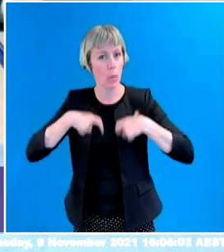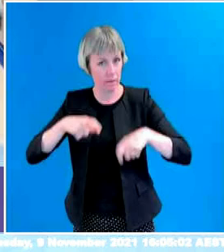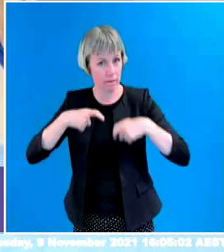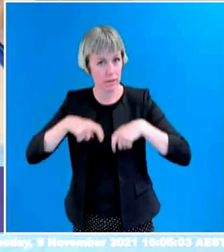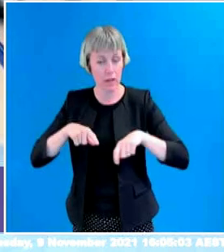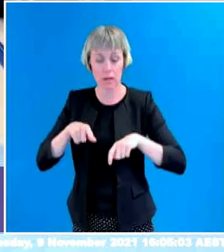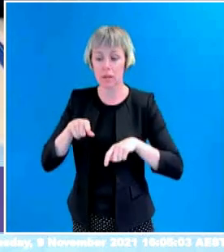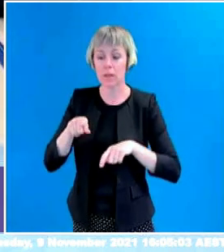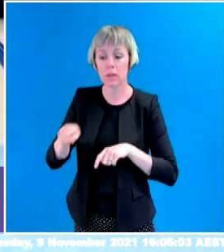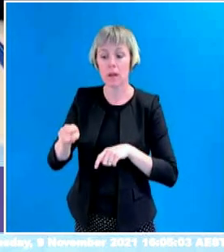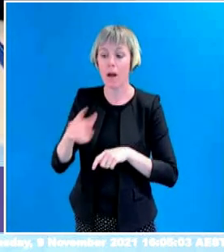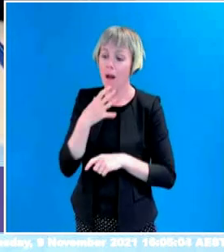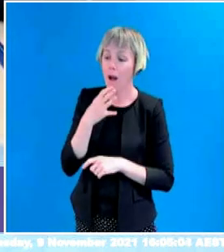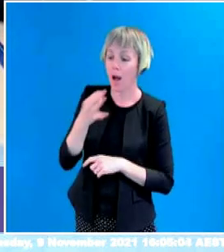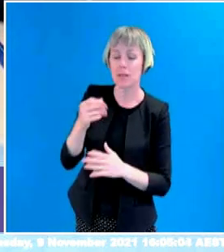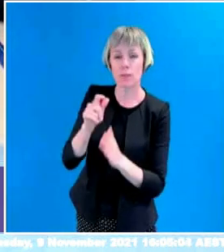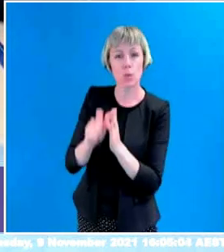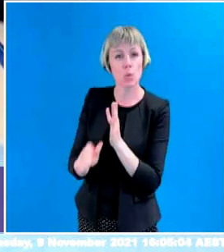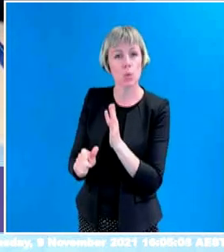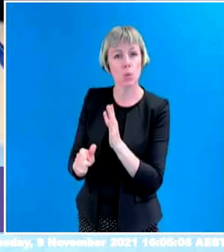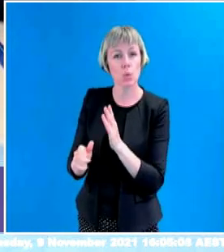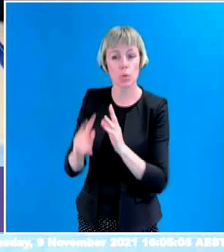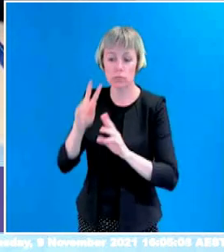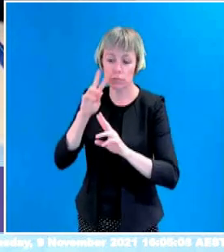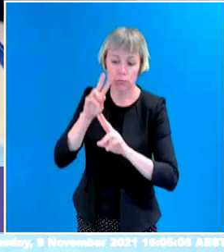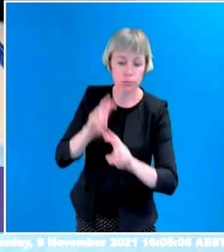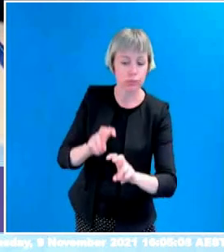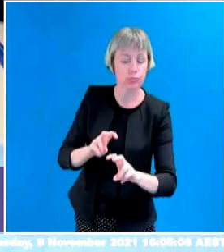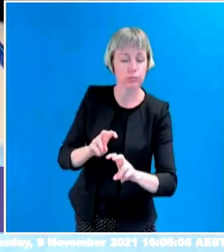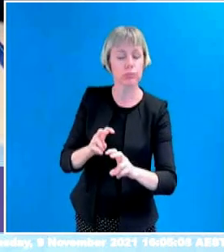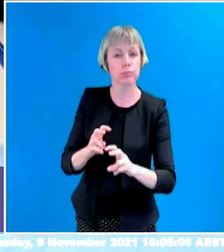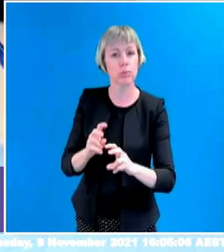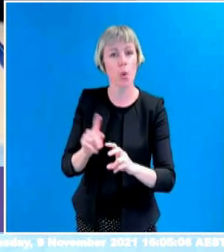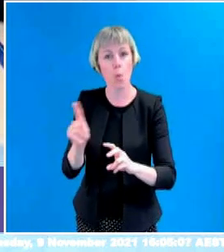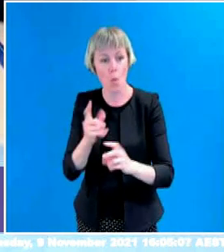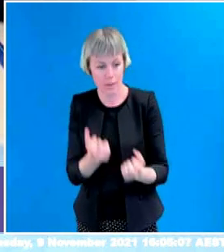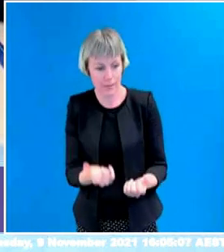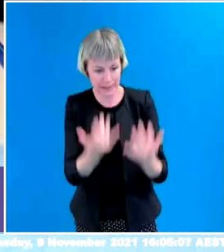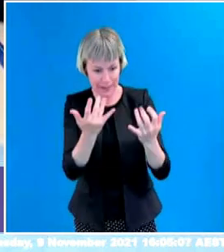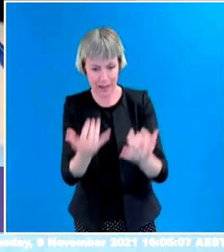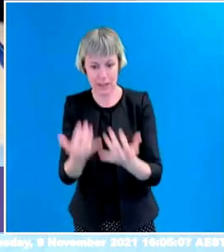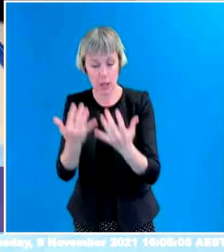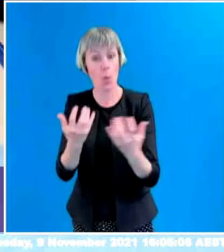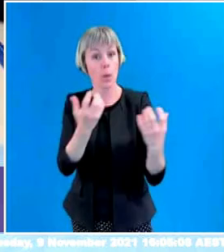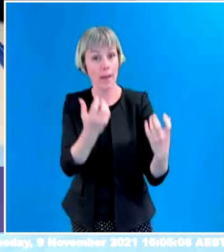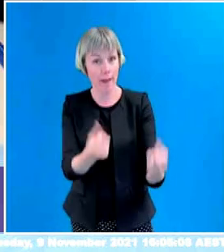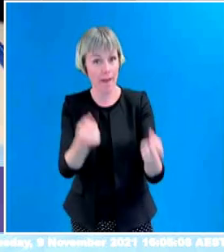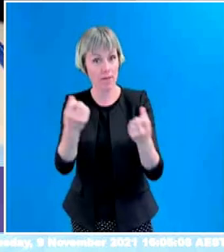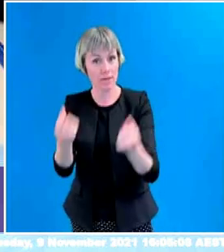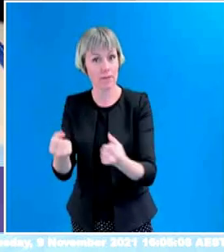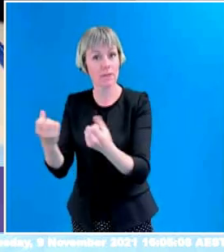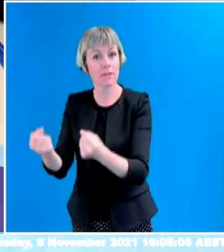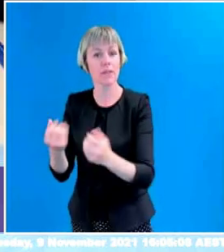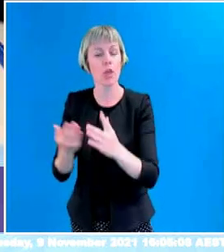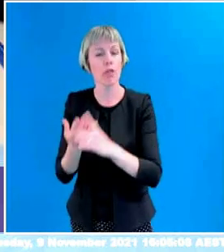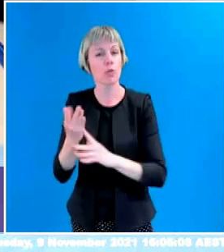understanding what data points were available across government and that led